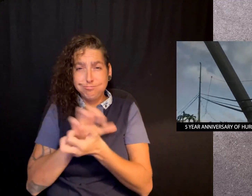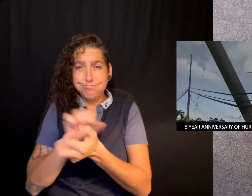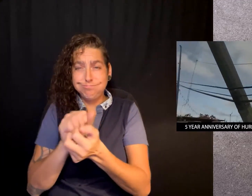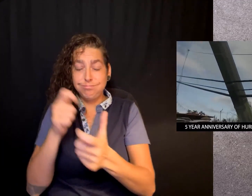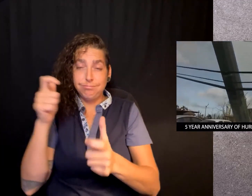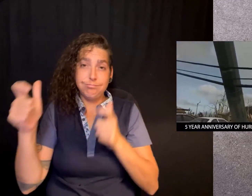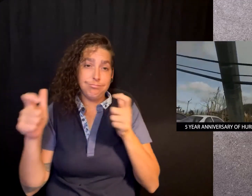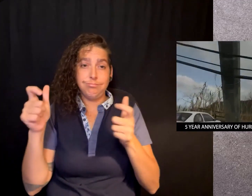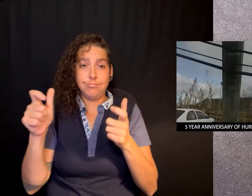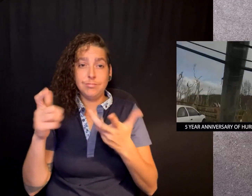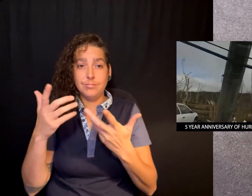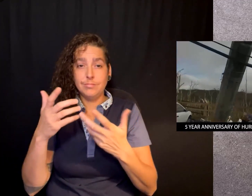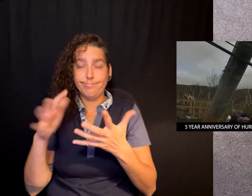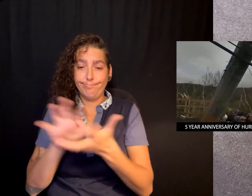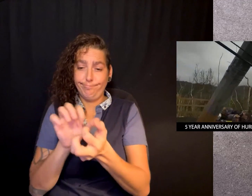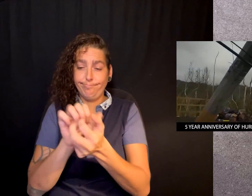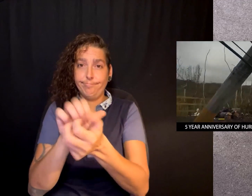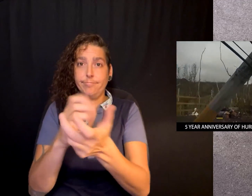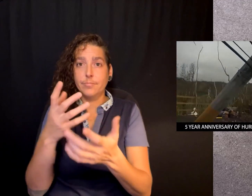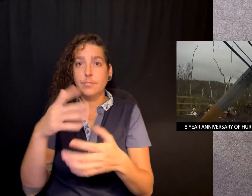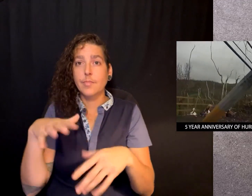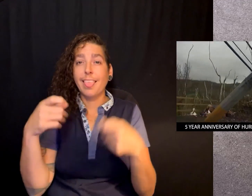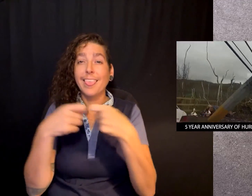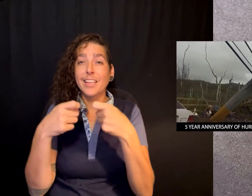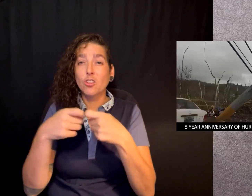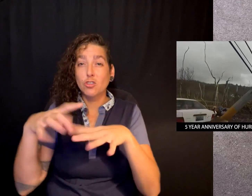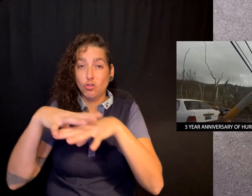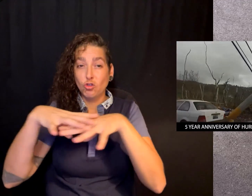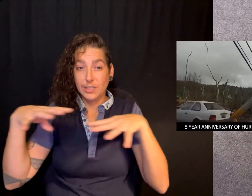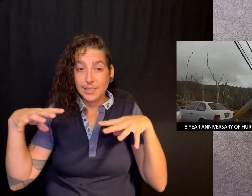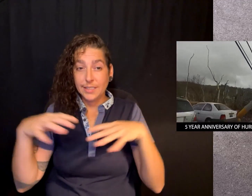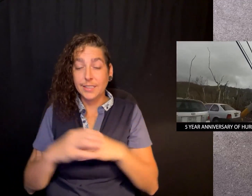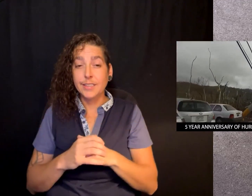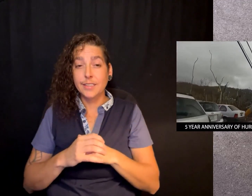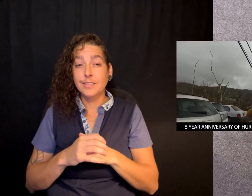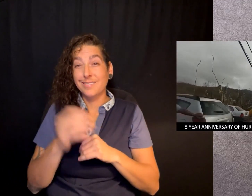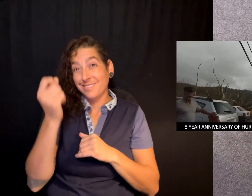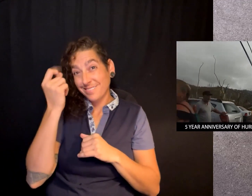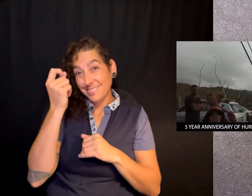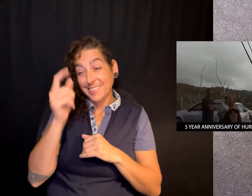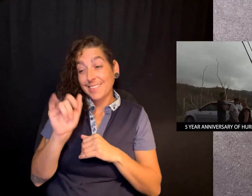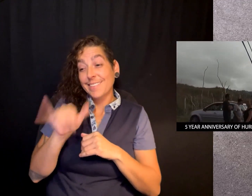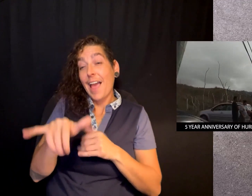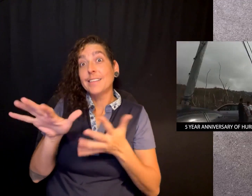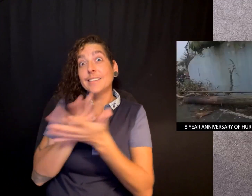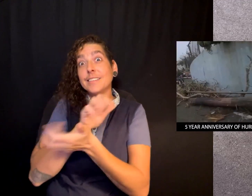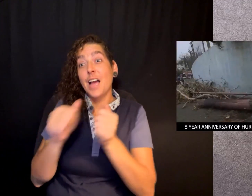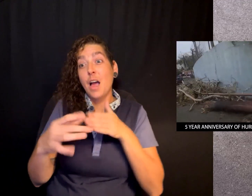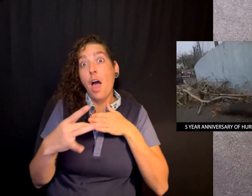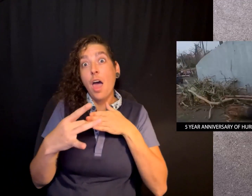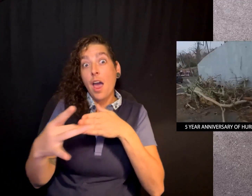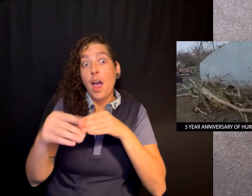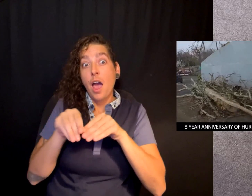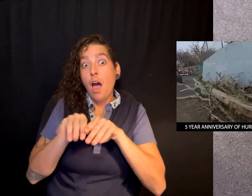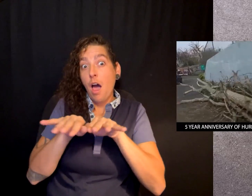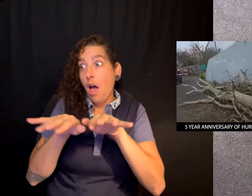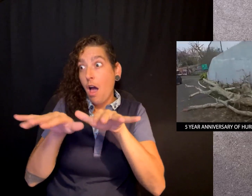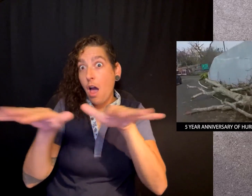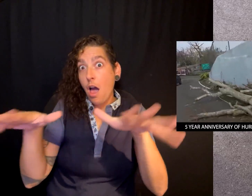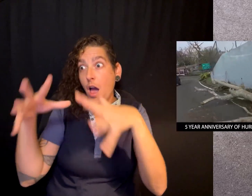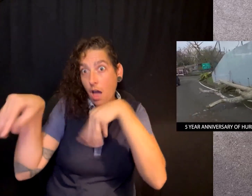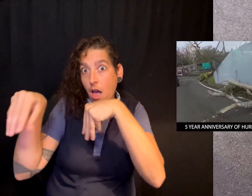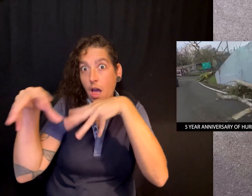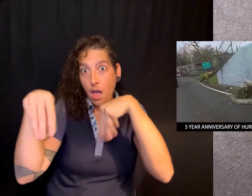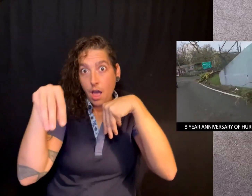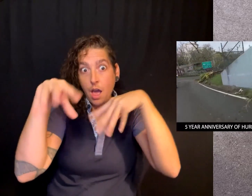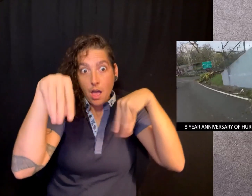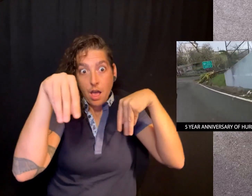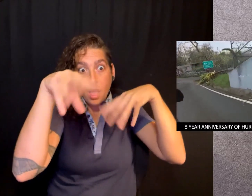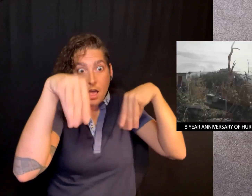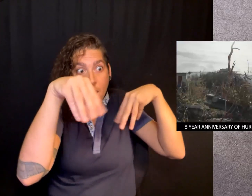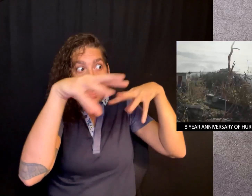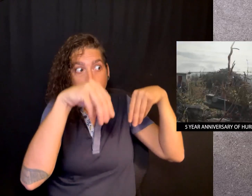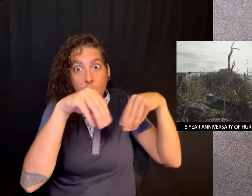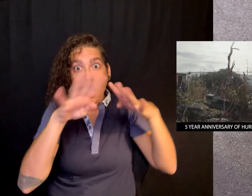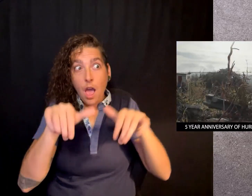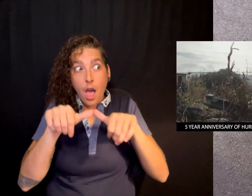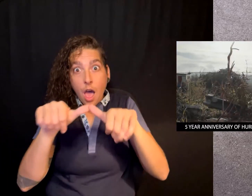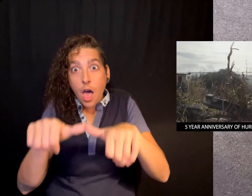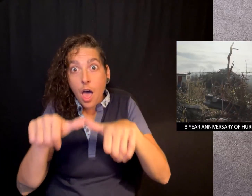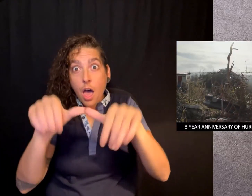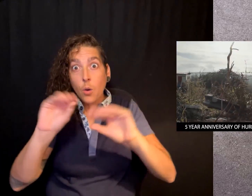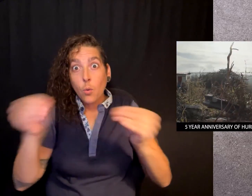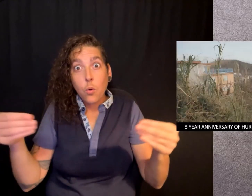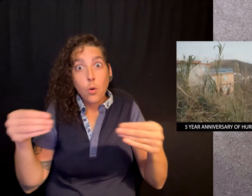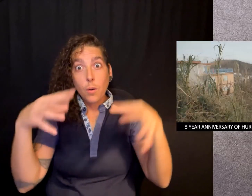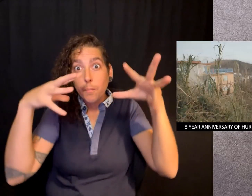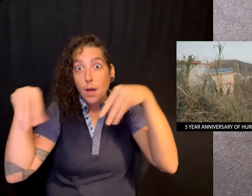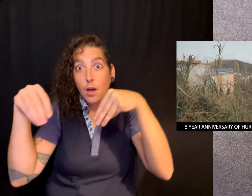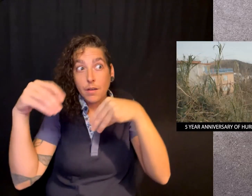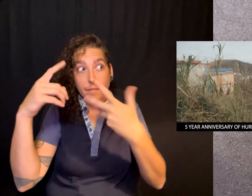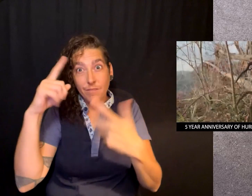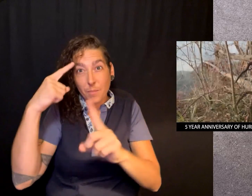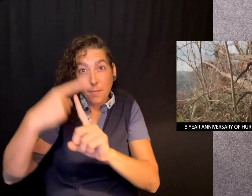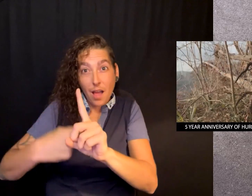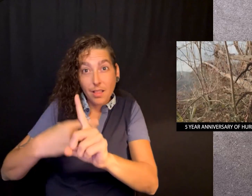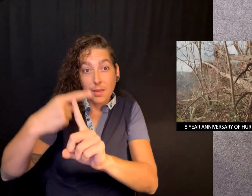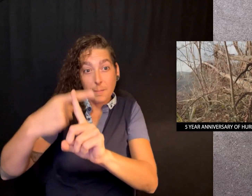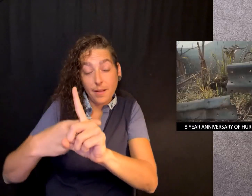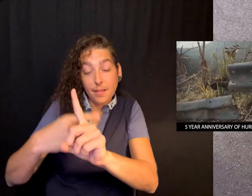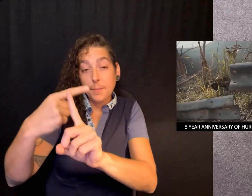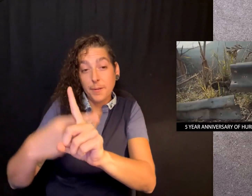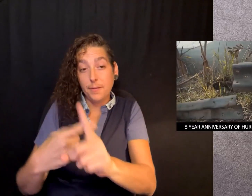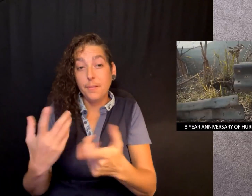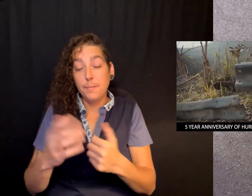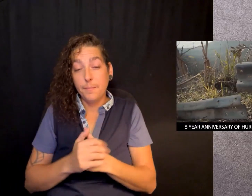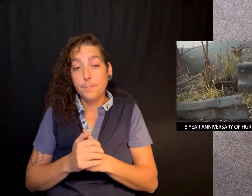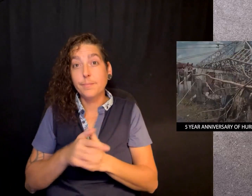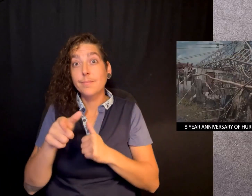electrical grid that damage led to widespread power outages that stretched on for months